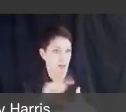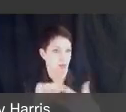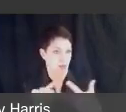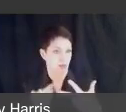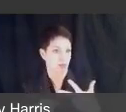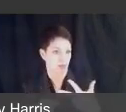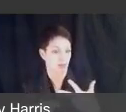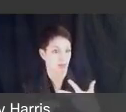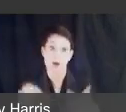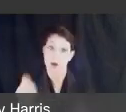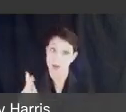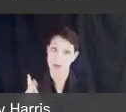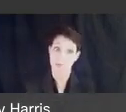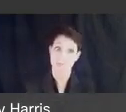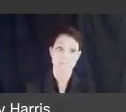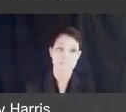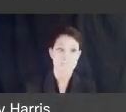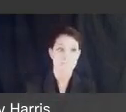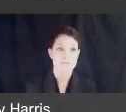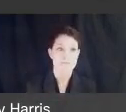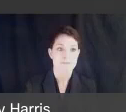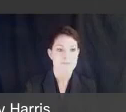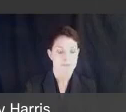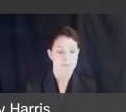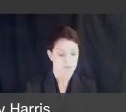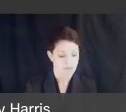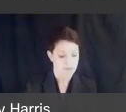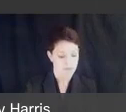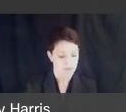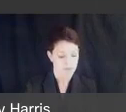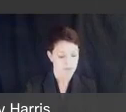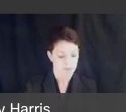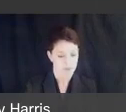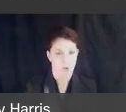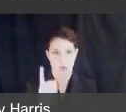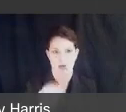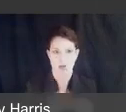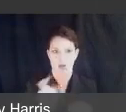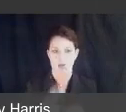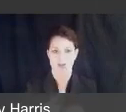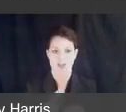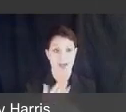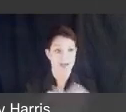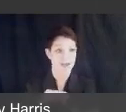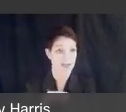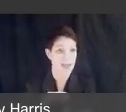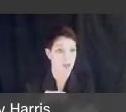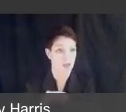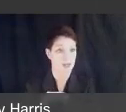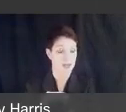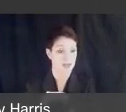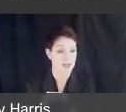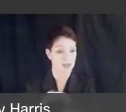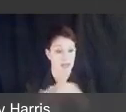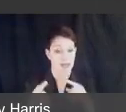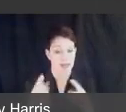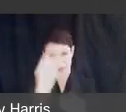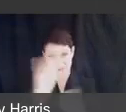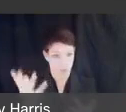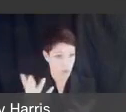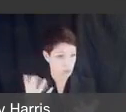[Reporter] Okay and one other question. Has the County been informed, do you have any idea how much